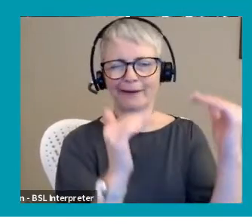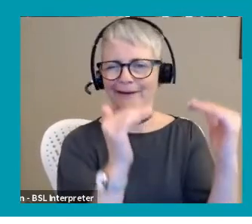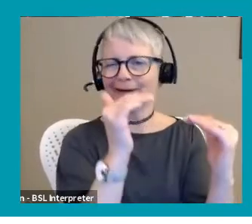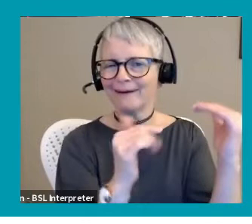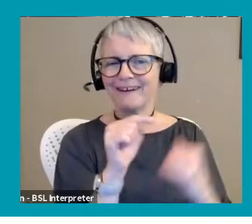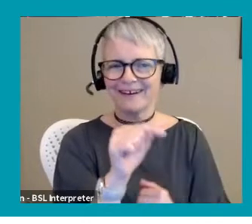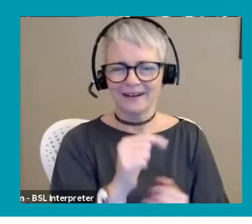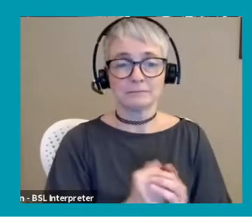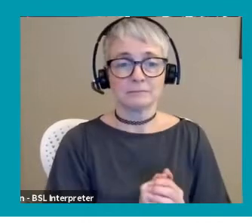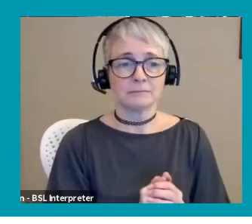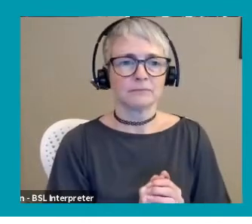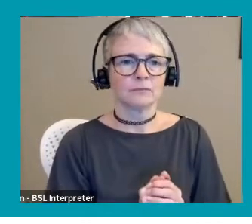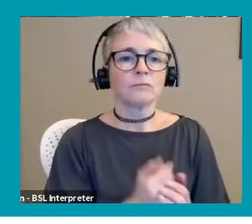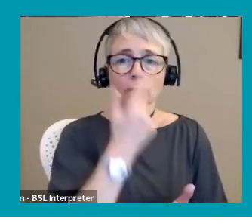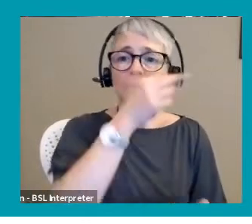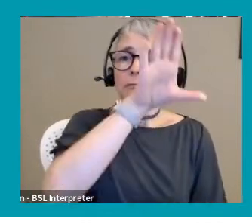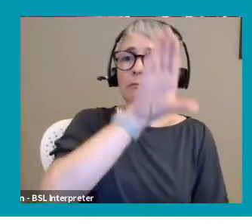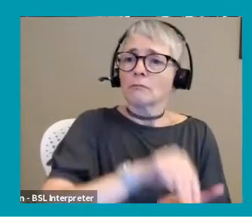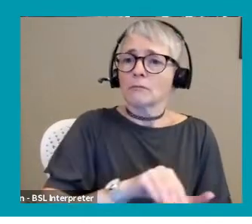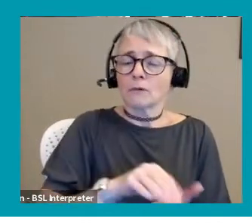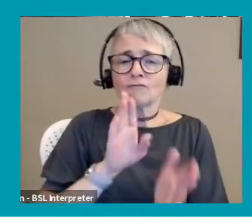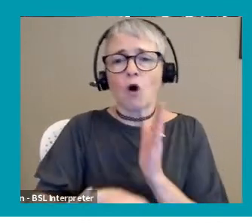You can download it from the government website and we'll share the